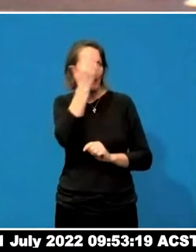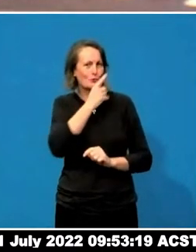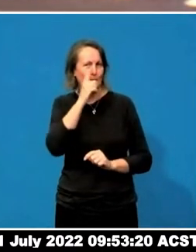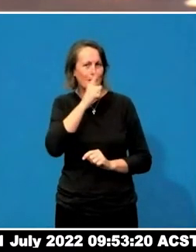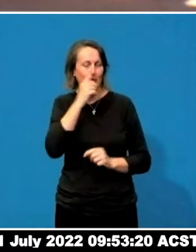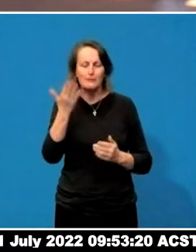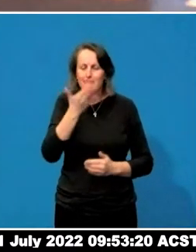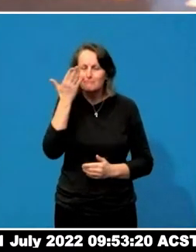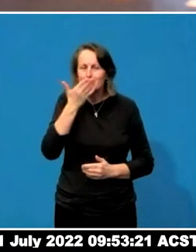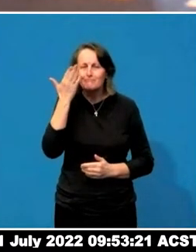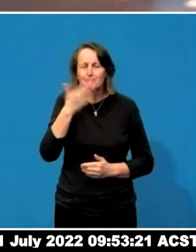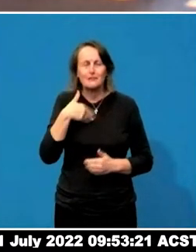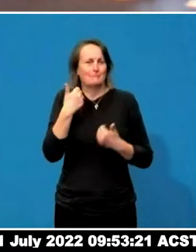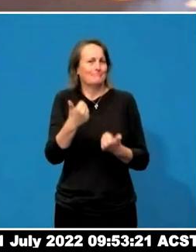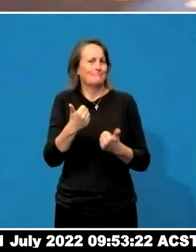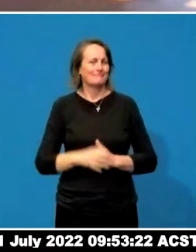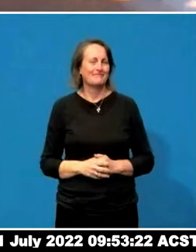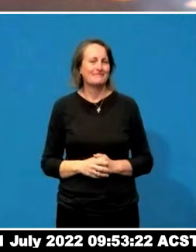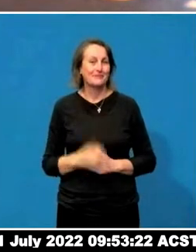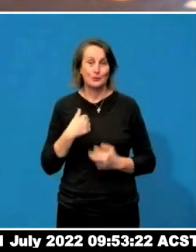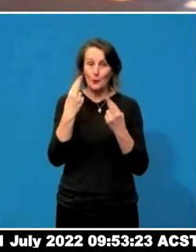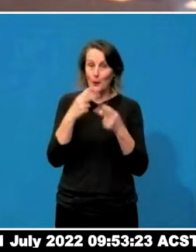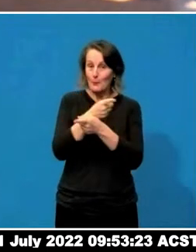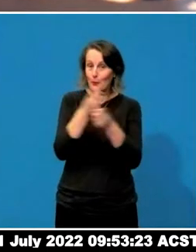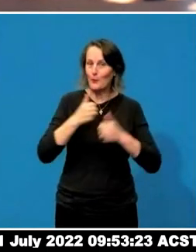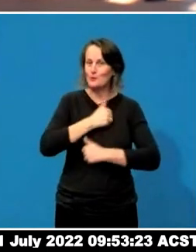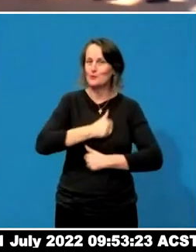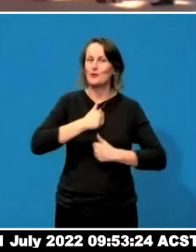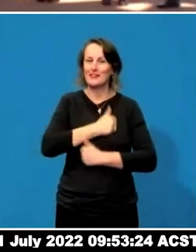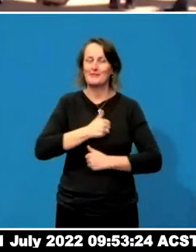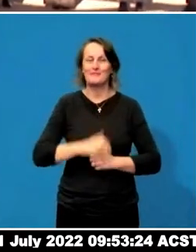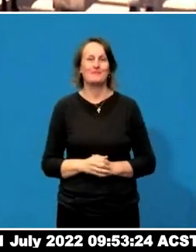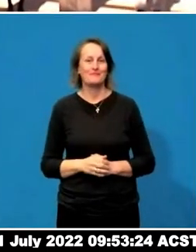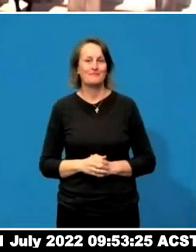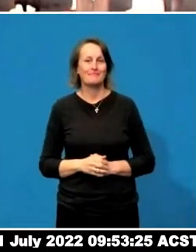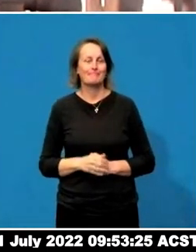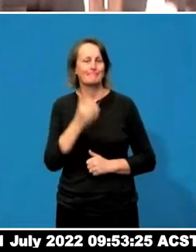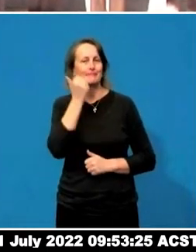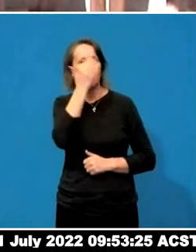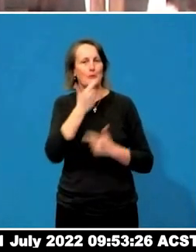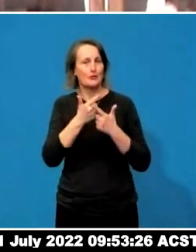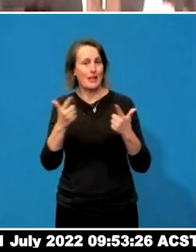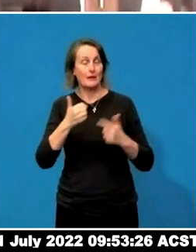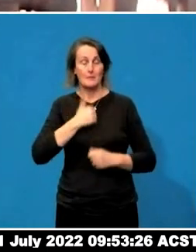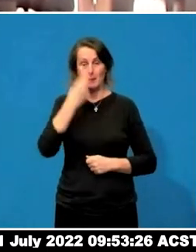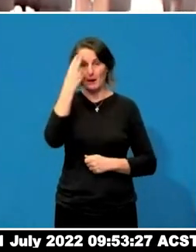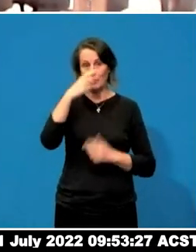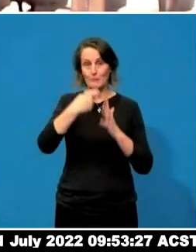So I hope you enjoyed that. Werte Merre Achinya Arrenda Kristy Bloomfield Central Arrernte, Eastern Arrente and